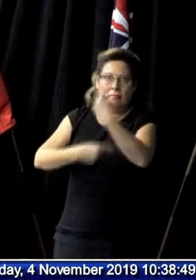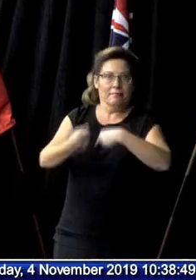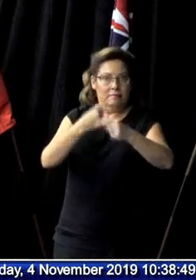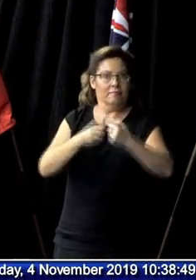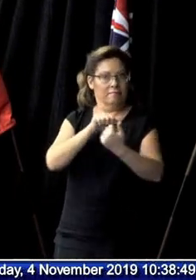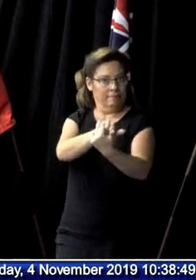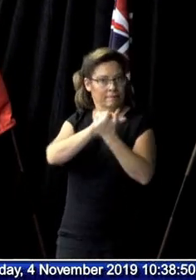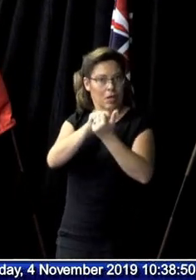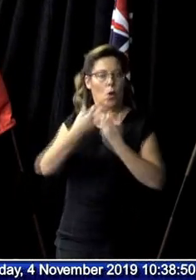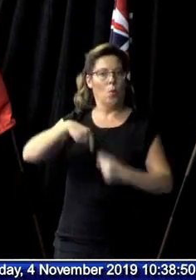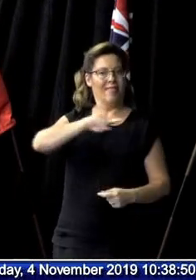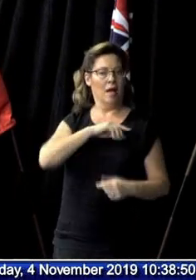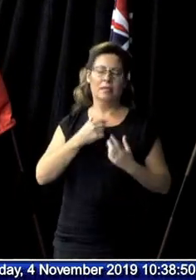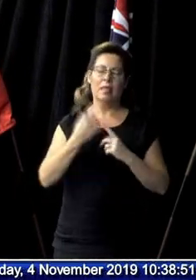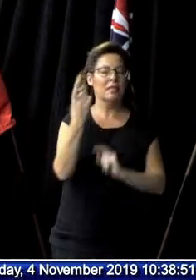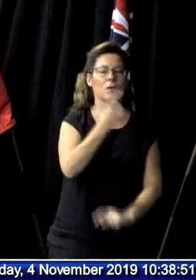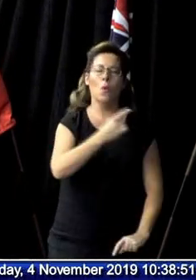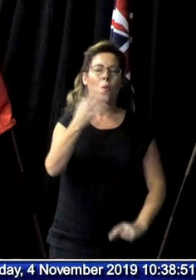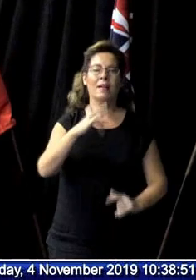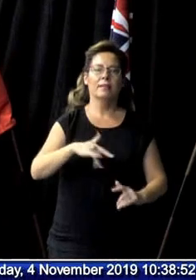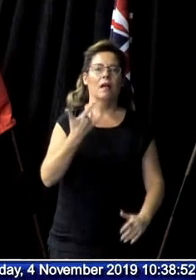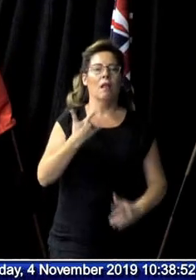A second and equally important aspect of the Commission’s work is to assess and